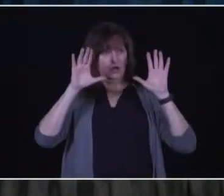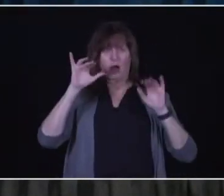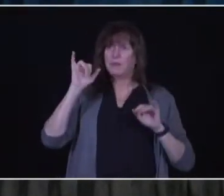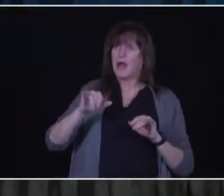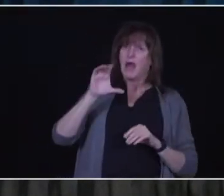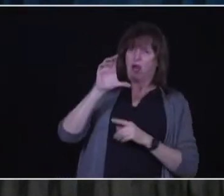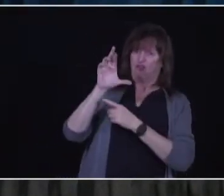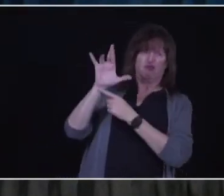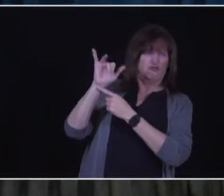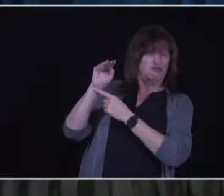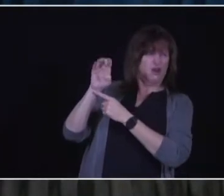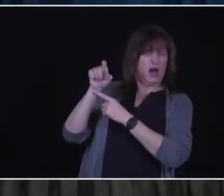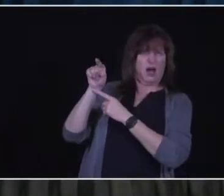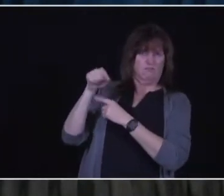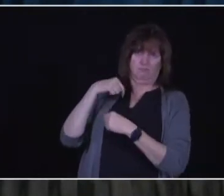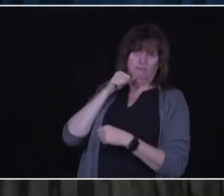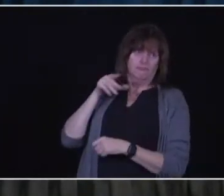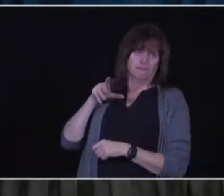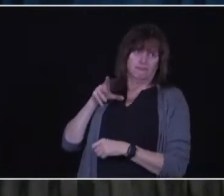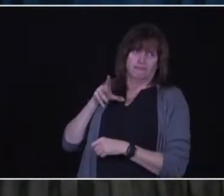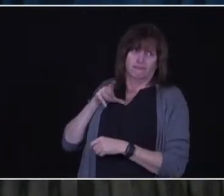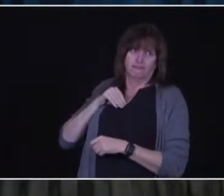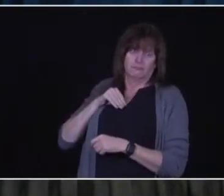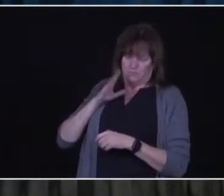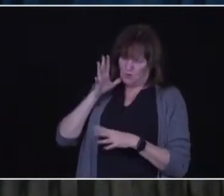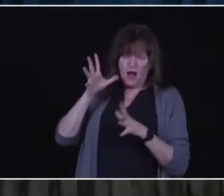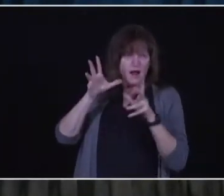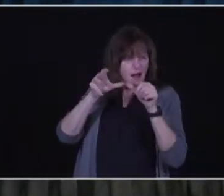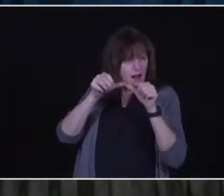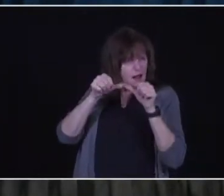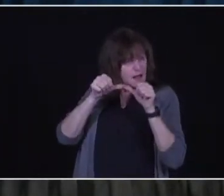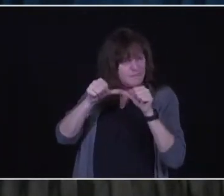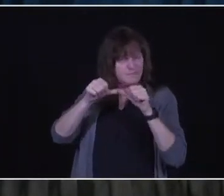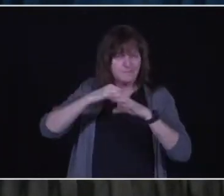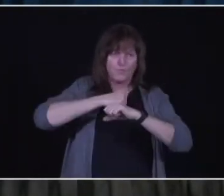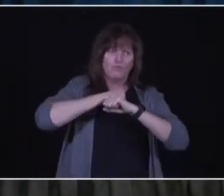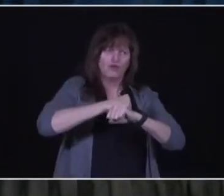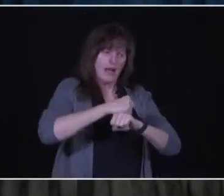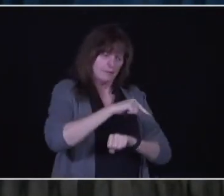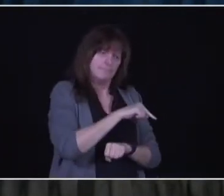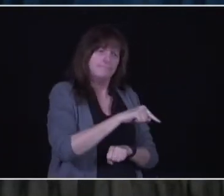unacceptable and we are going to do whatever we can to protect our children and youth from